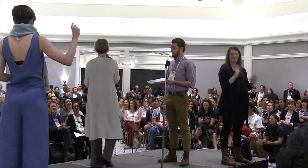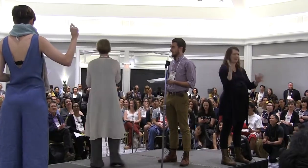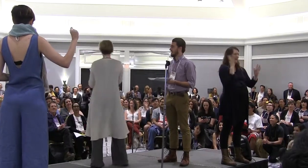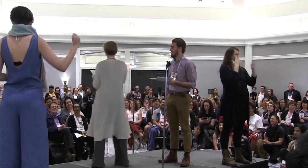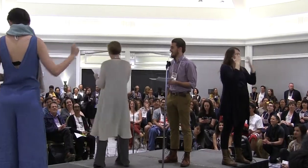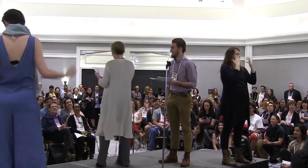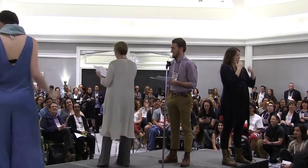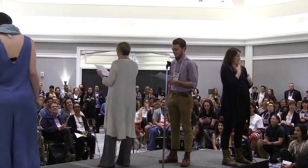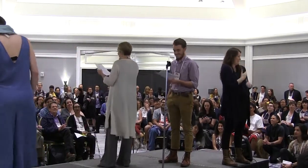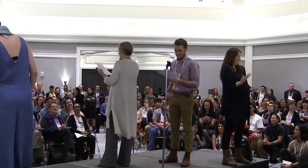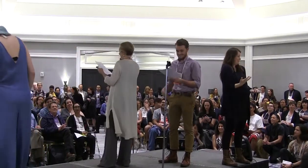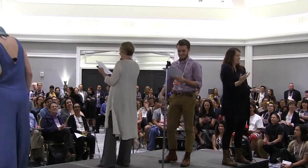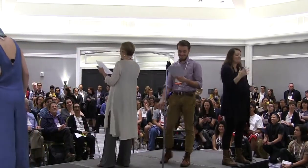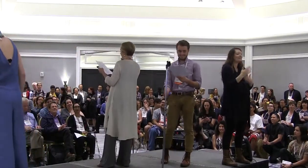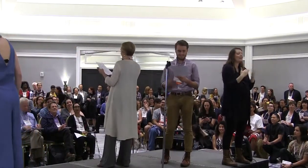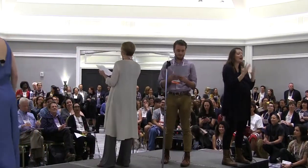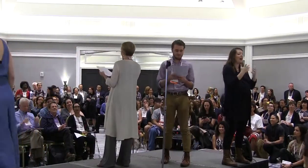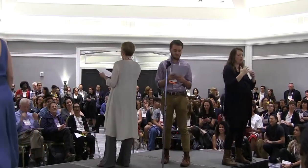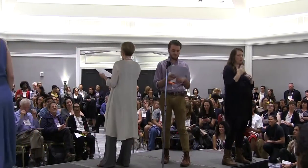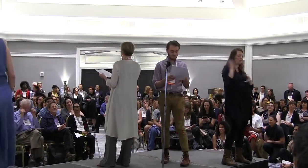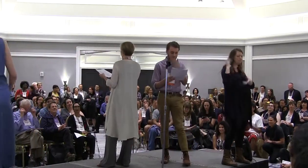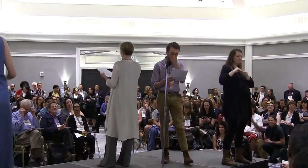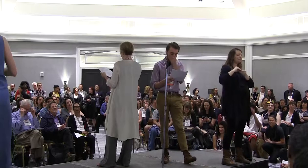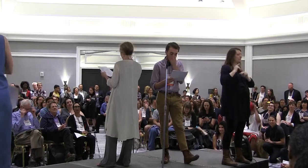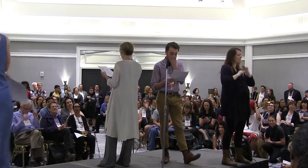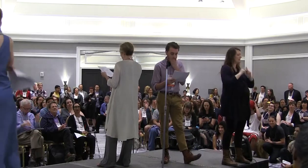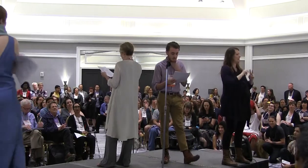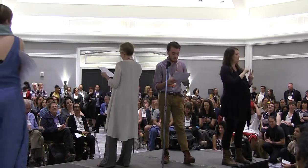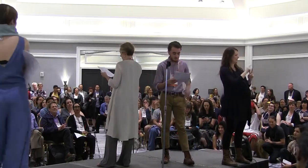I just want to build on what Teresa and Adrian shared.